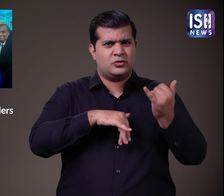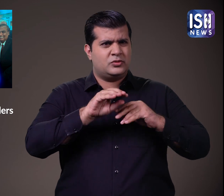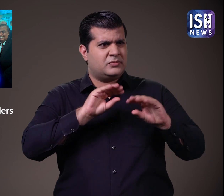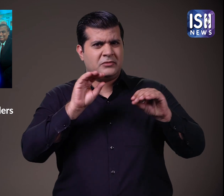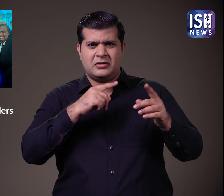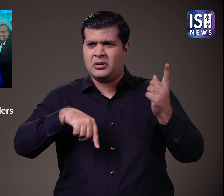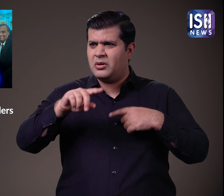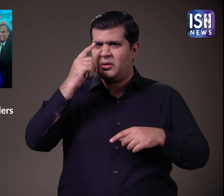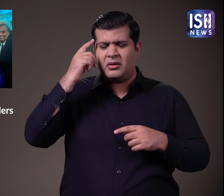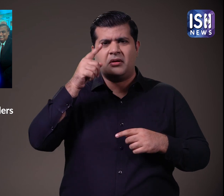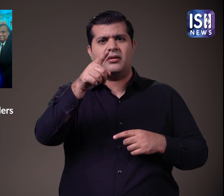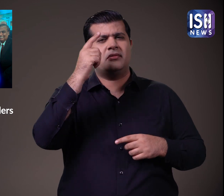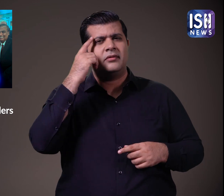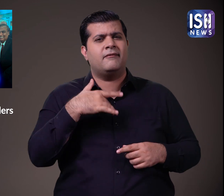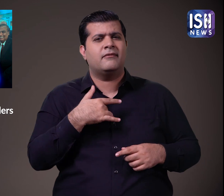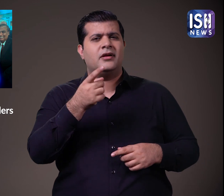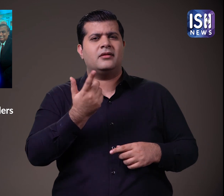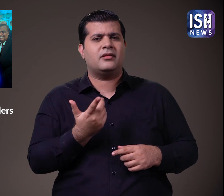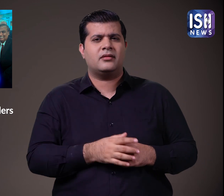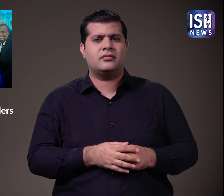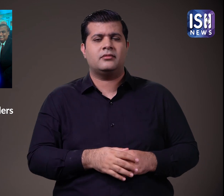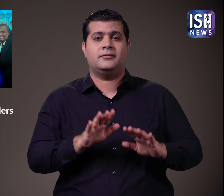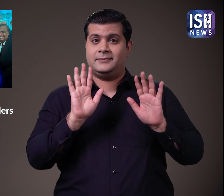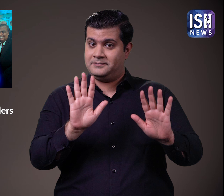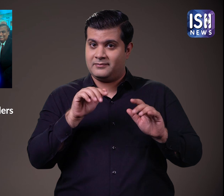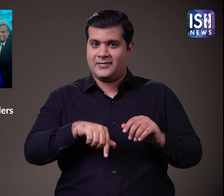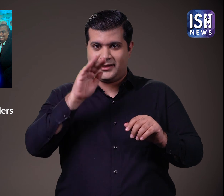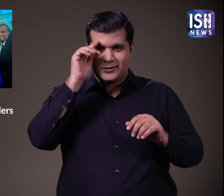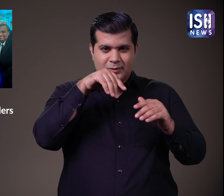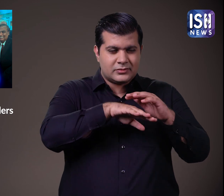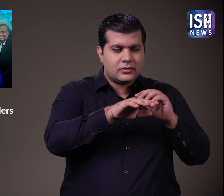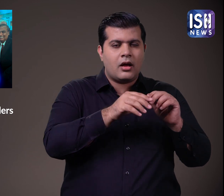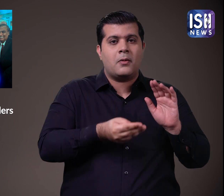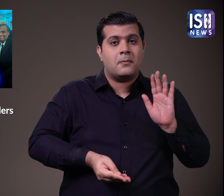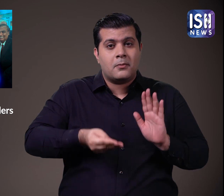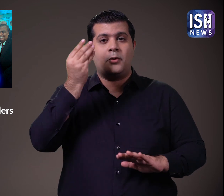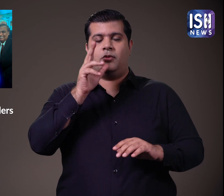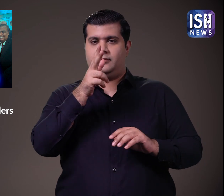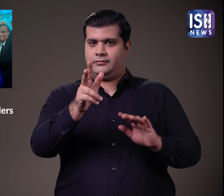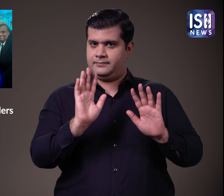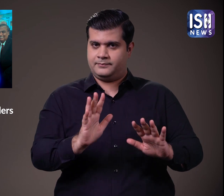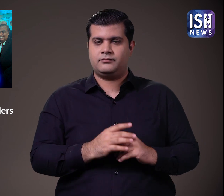This was viral on social media. What do you feel? There is an update in this matter.